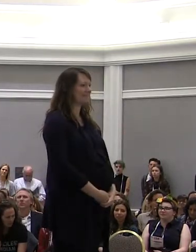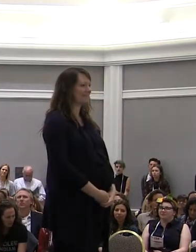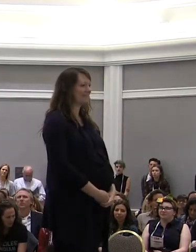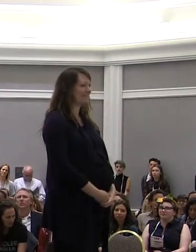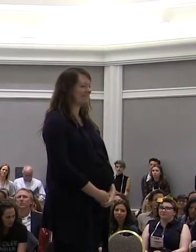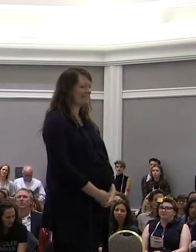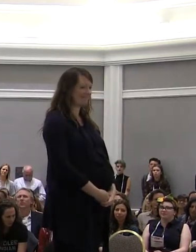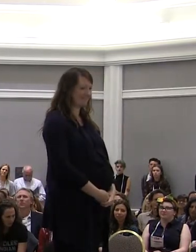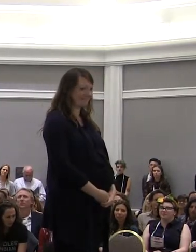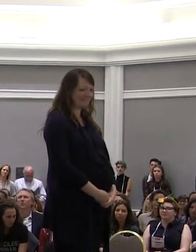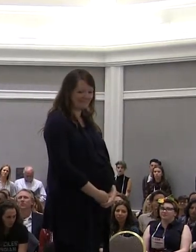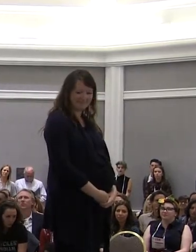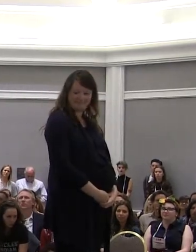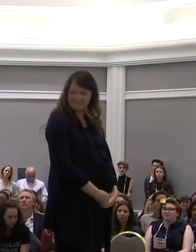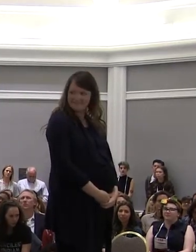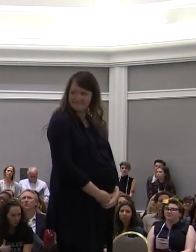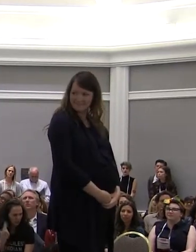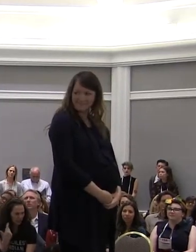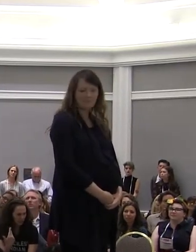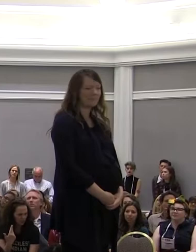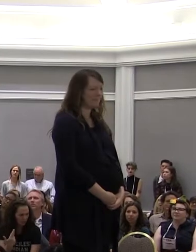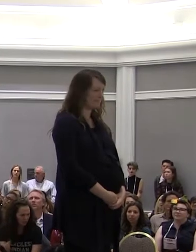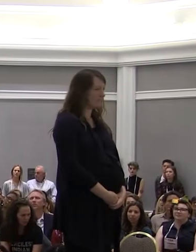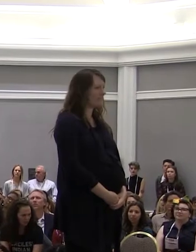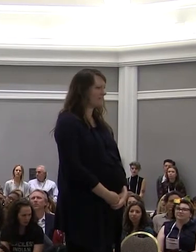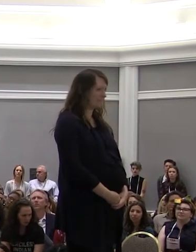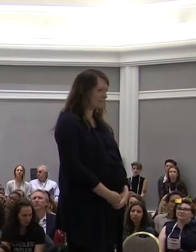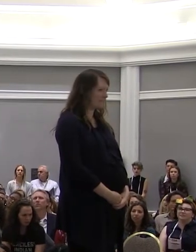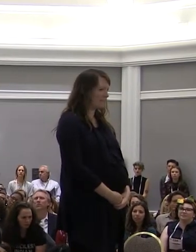(native American drum beating)